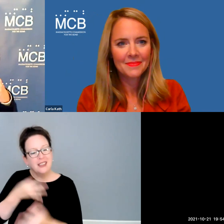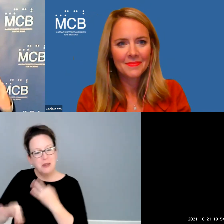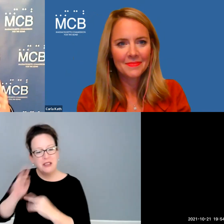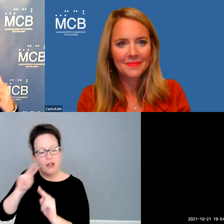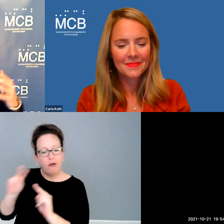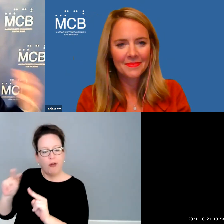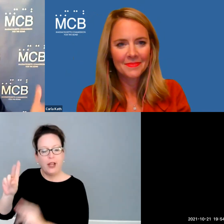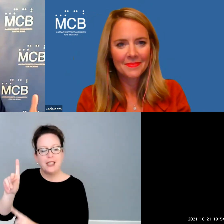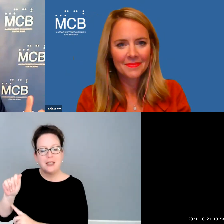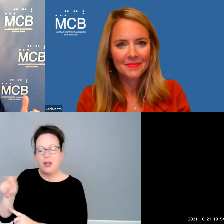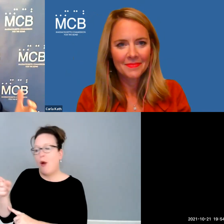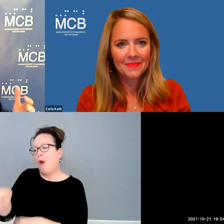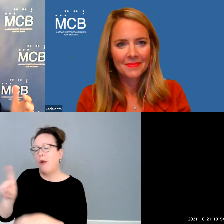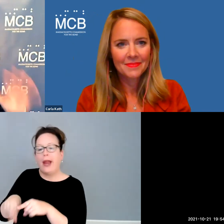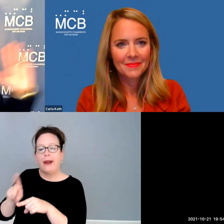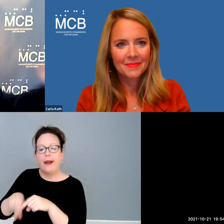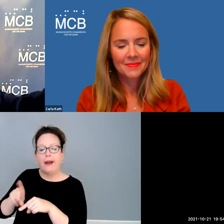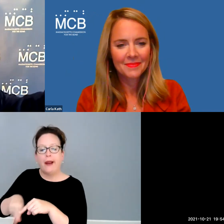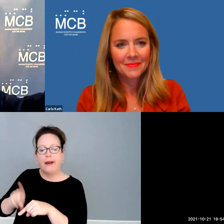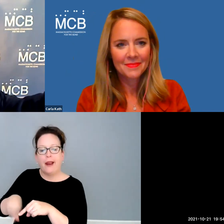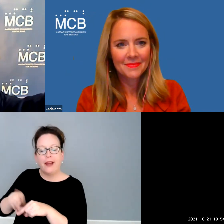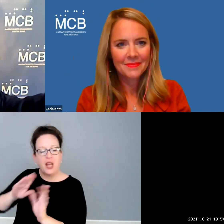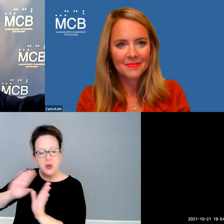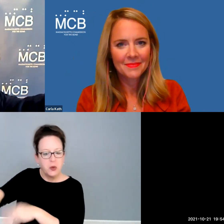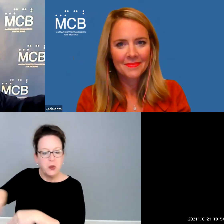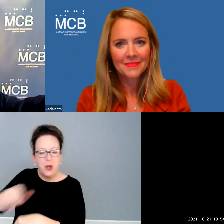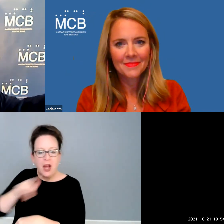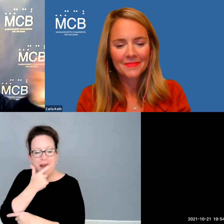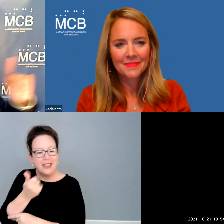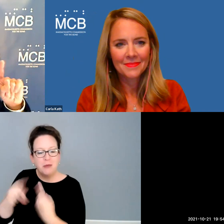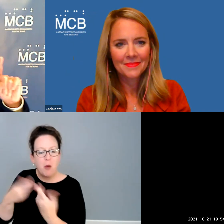can't do this, can't do that. I'm not interested in what you can't do, I'm interested in what